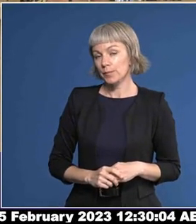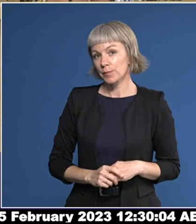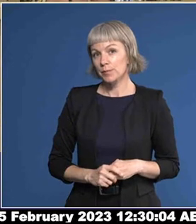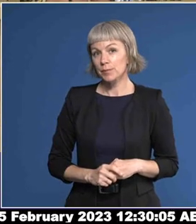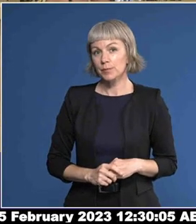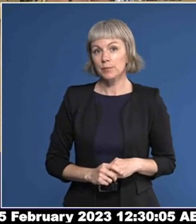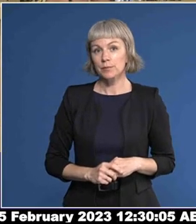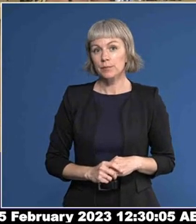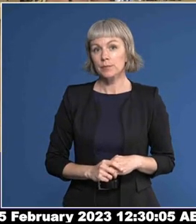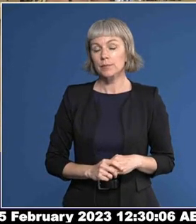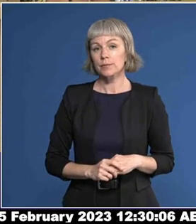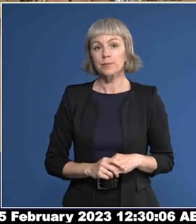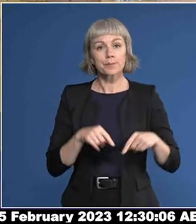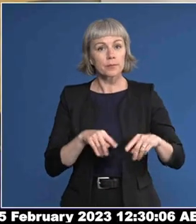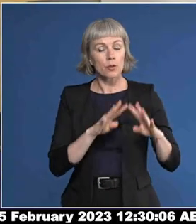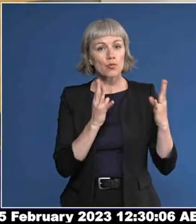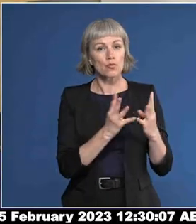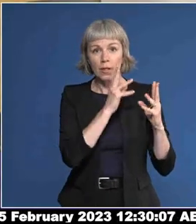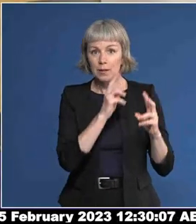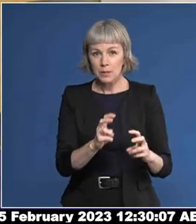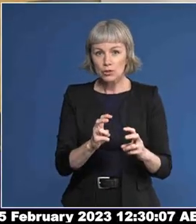Ryan operates called the Disability Leadership Institute.